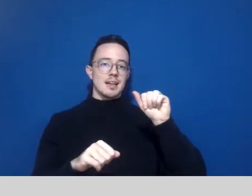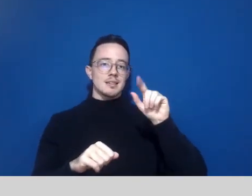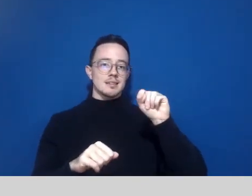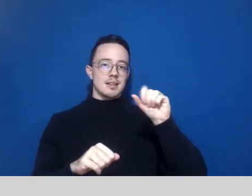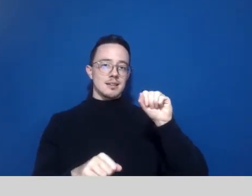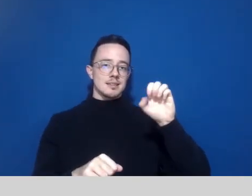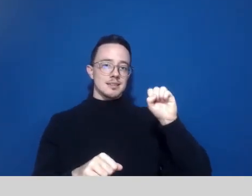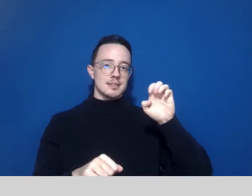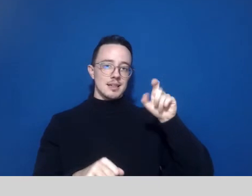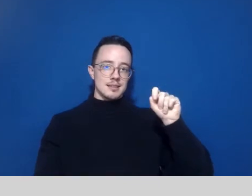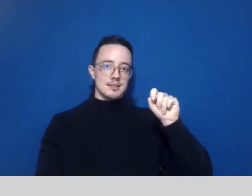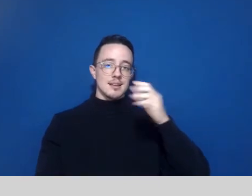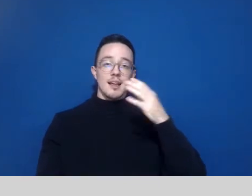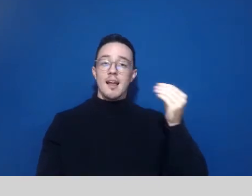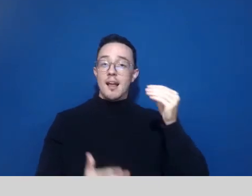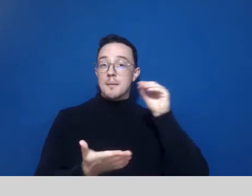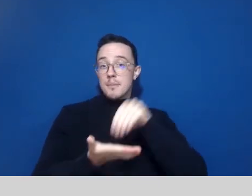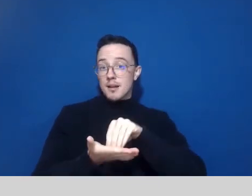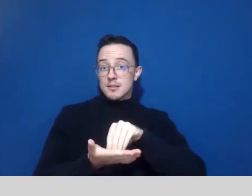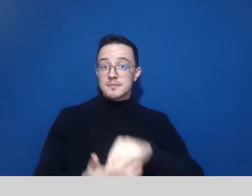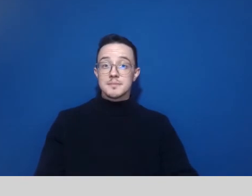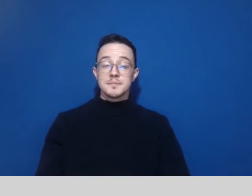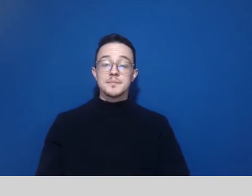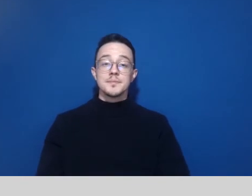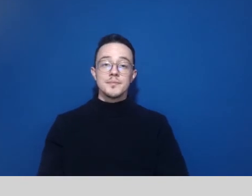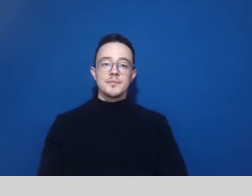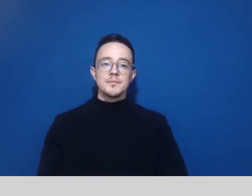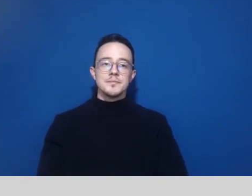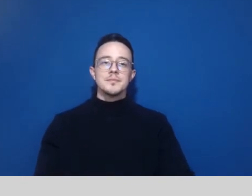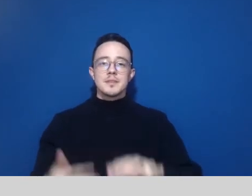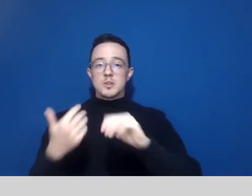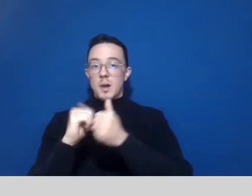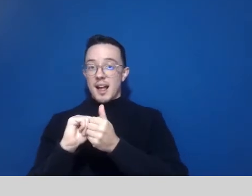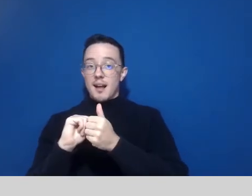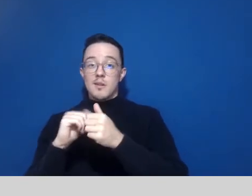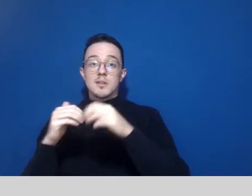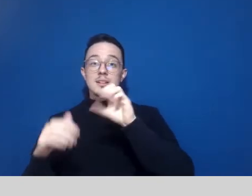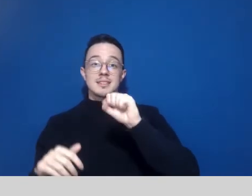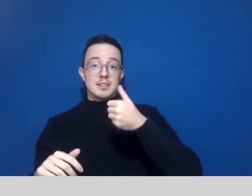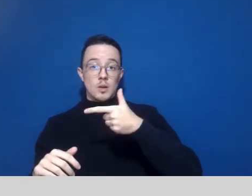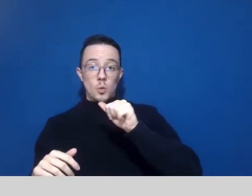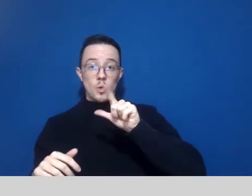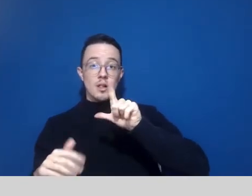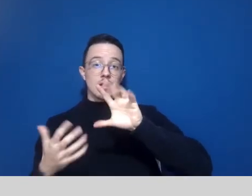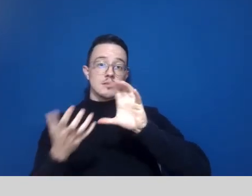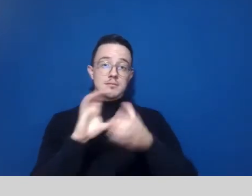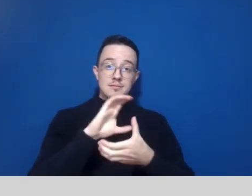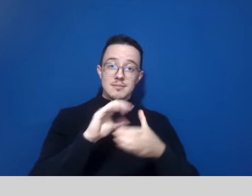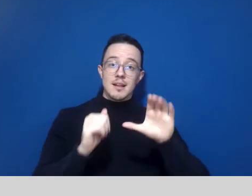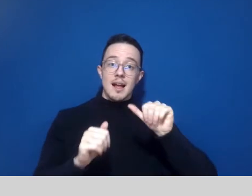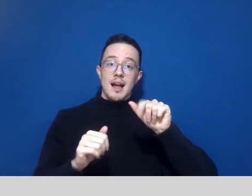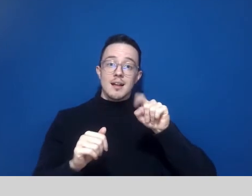and Datasette plugins. I have a plugin that knows how to turn a SQL query into an Atom feed so that people can subscribe to new updates